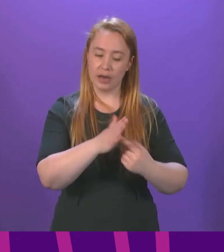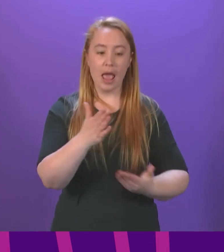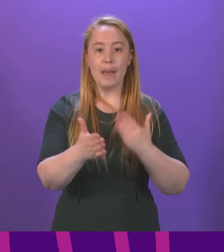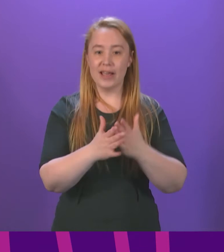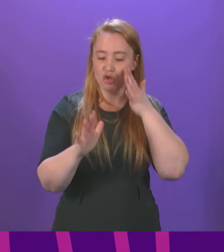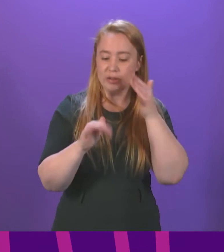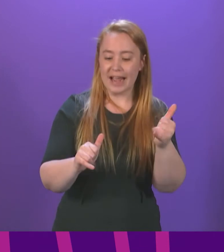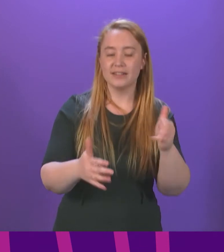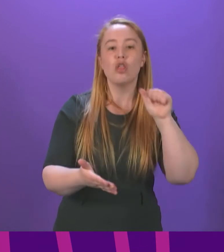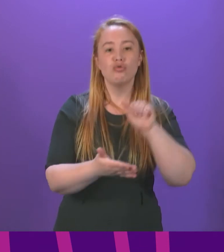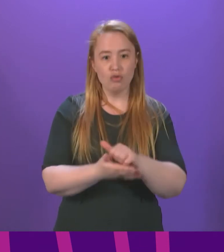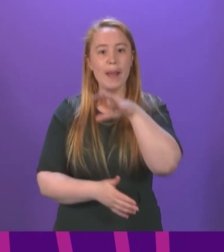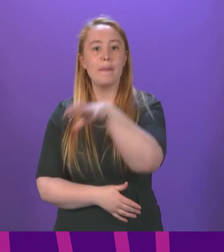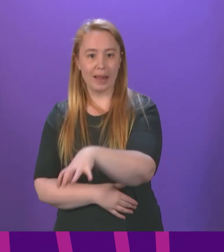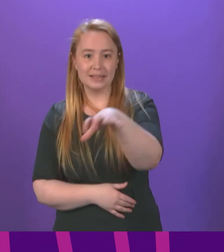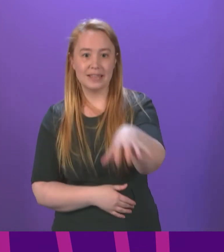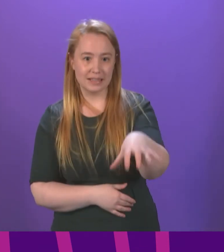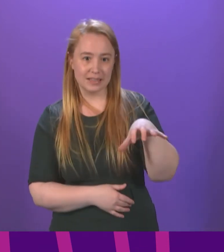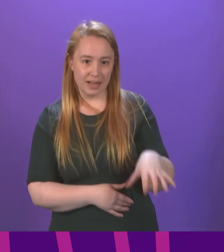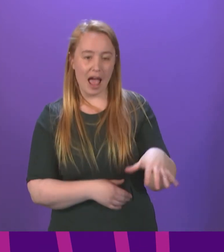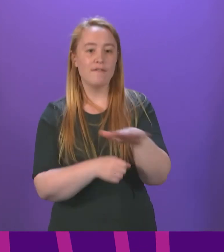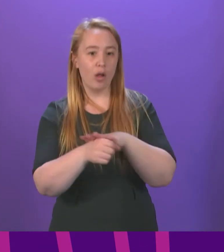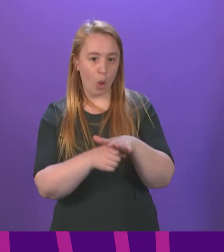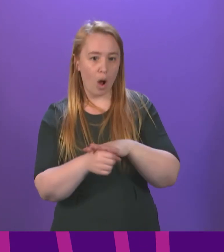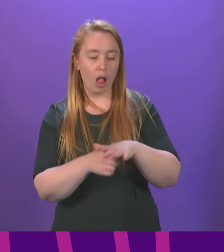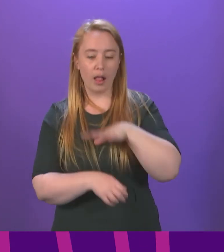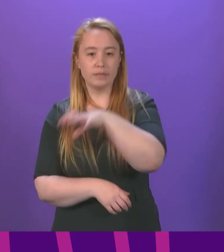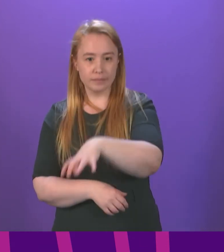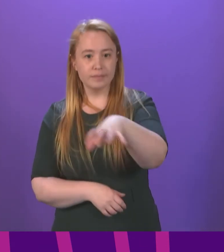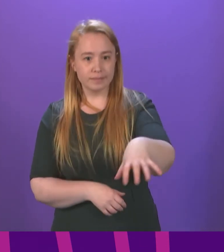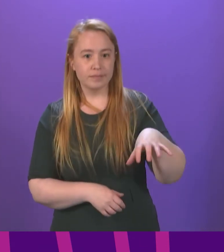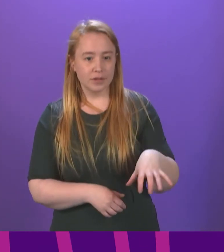places and where that is most appropriate for local circumstances. I hope that the member